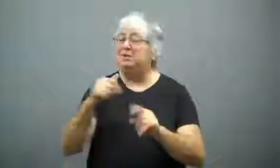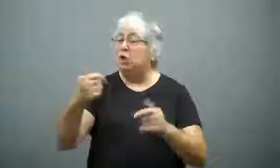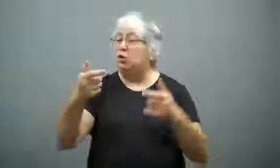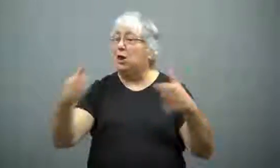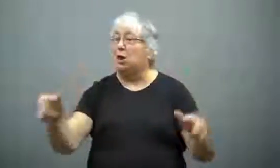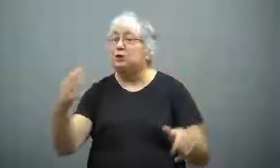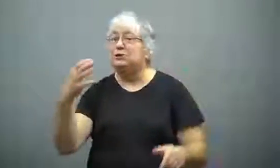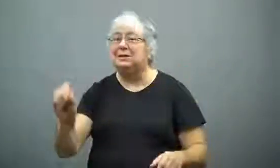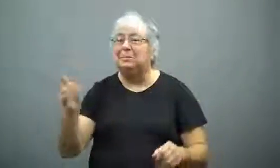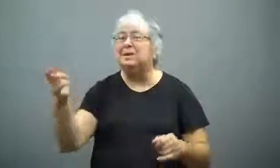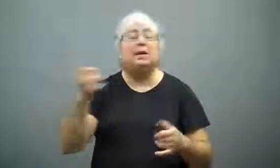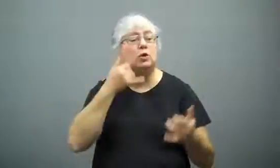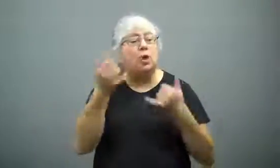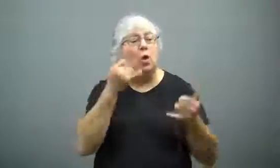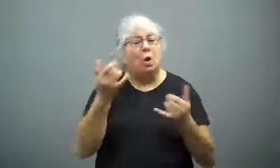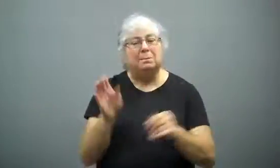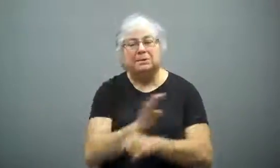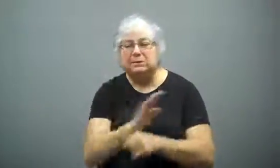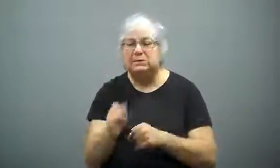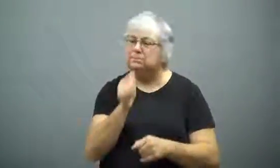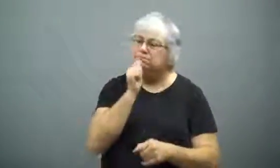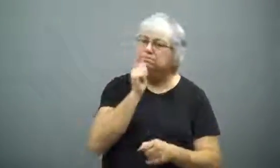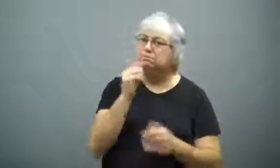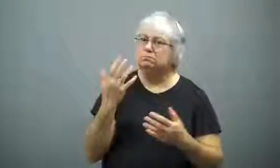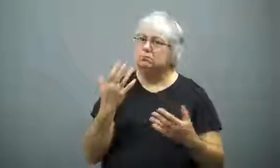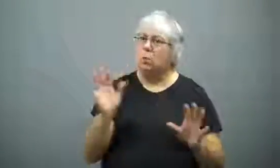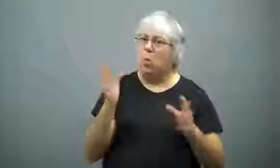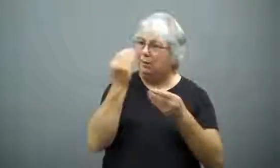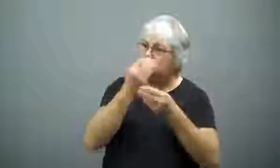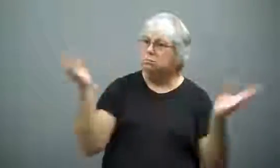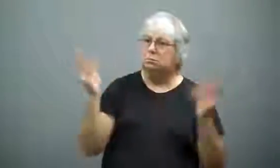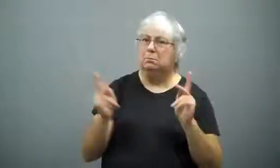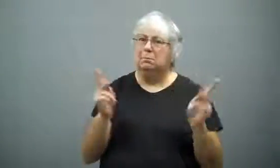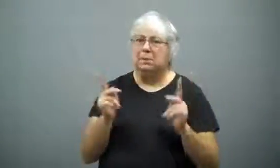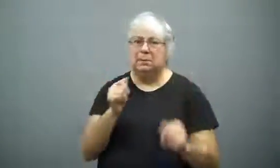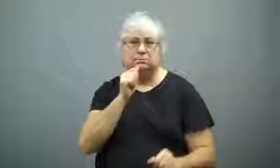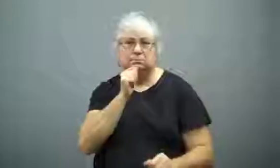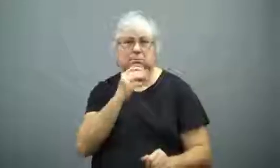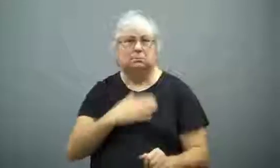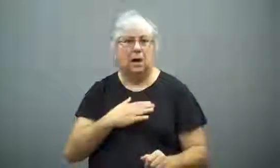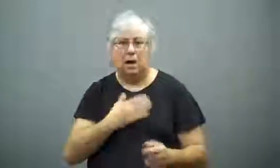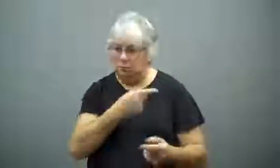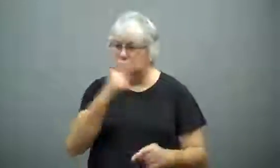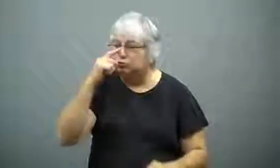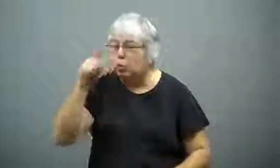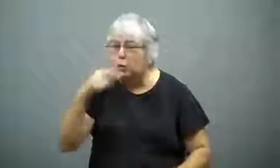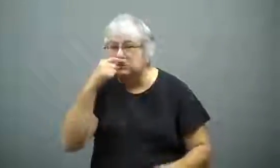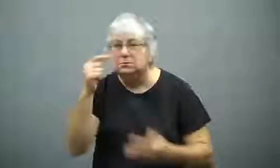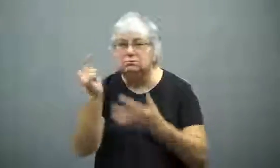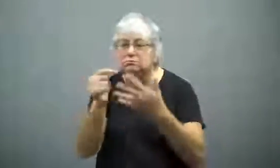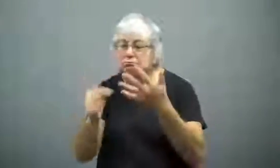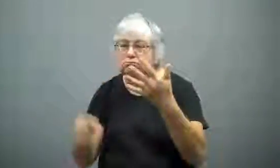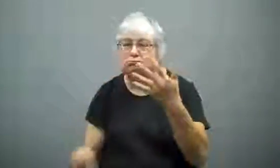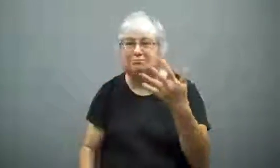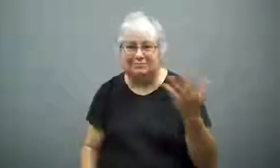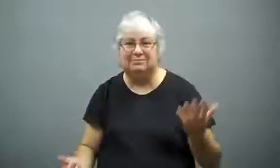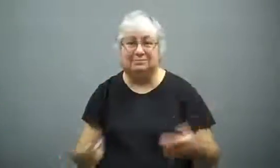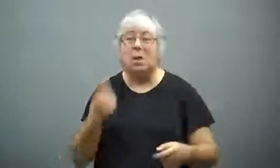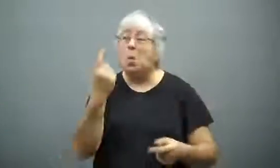It also got into the private business calls of larger companies and their secrets.